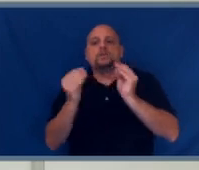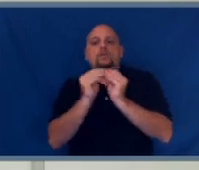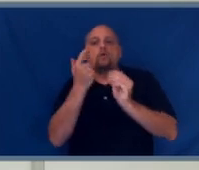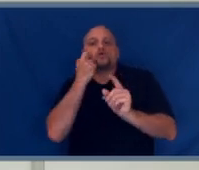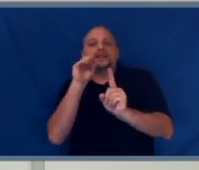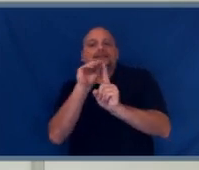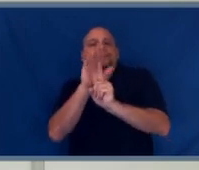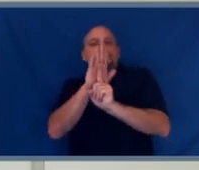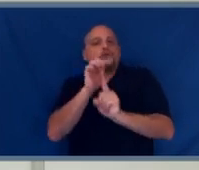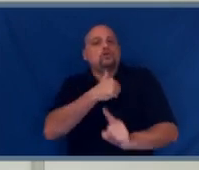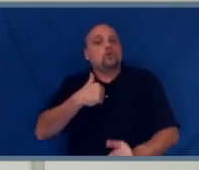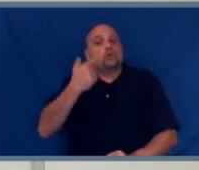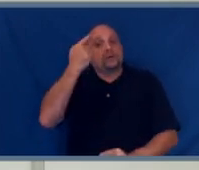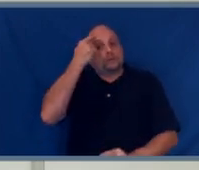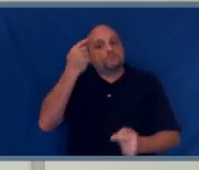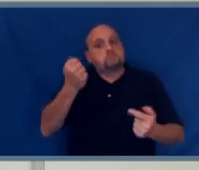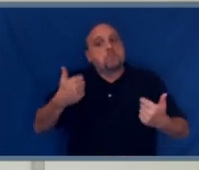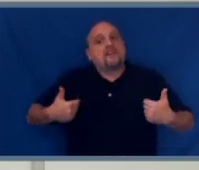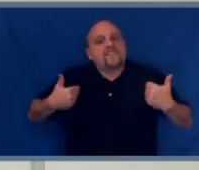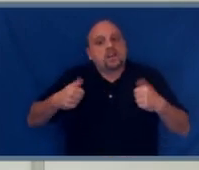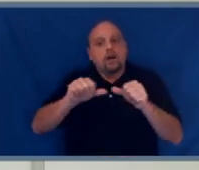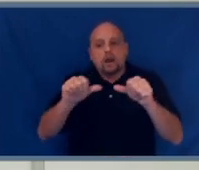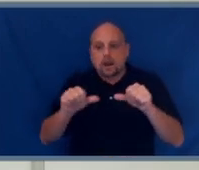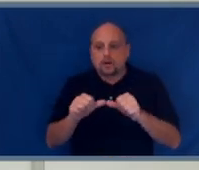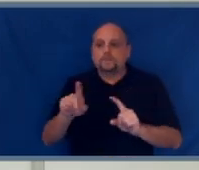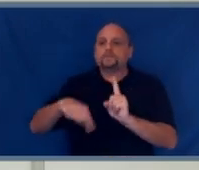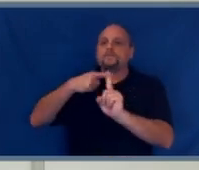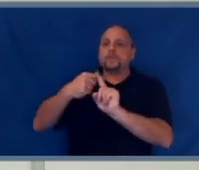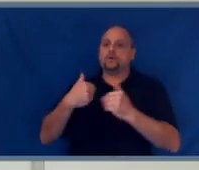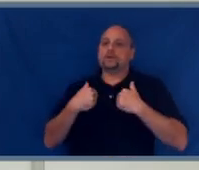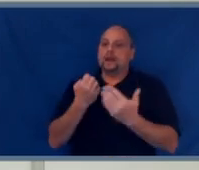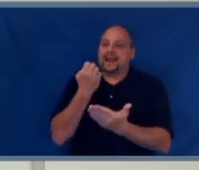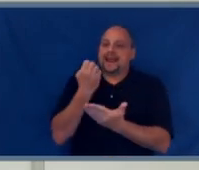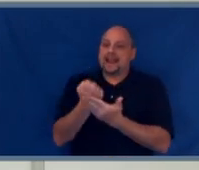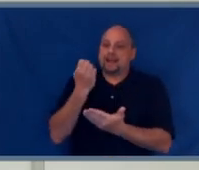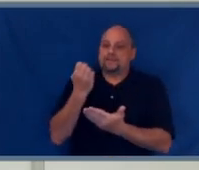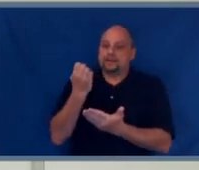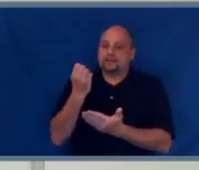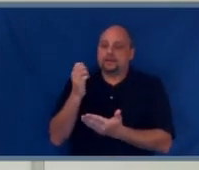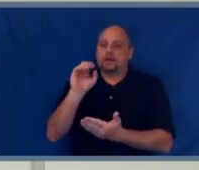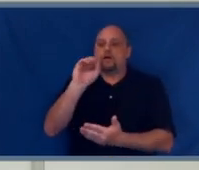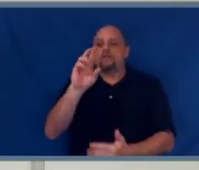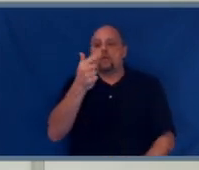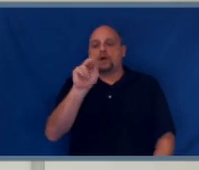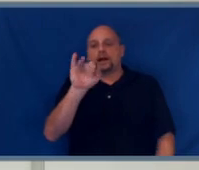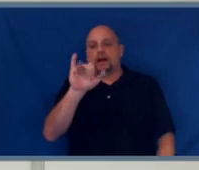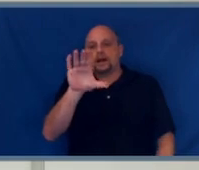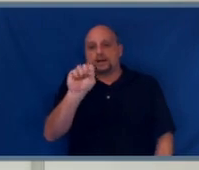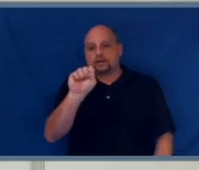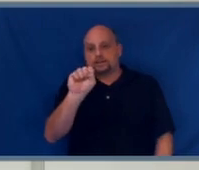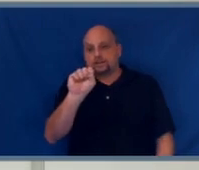IRK, AND THERE WAS EVIDENCE OF THE PRESENCE EVER ORGANIC MOLECULES AND CARBONATES AROUND